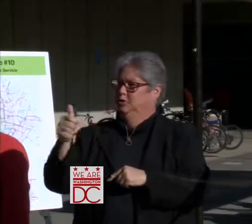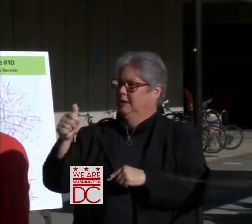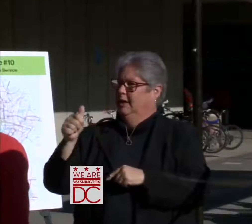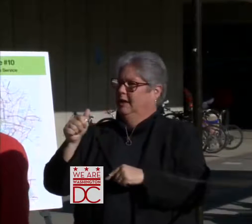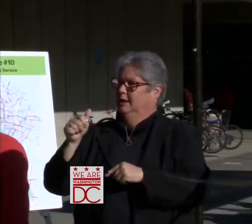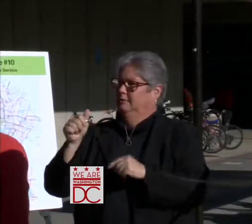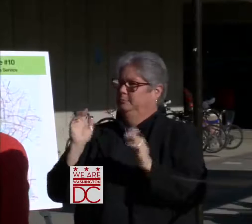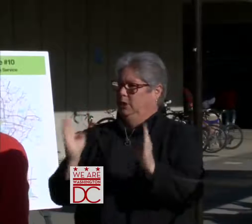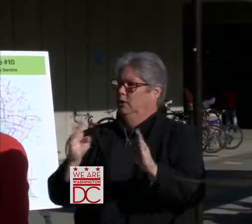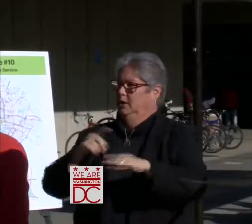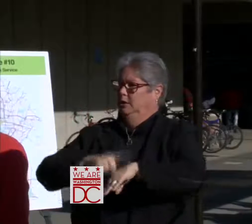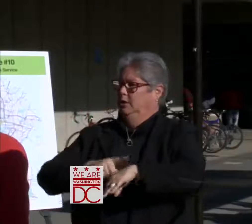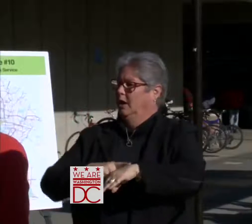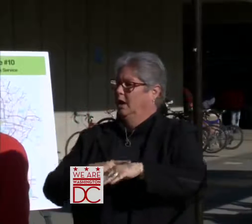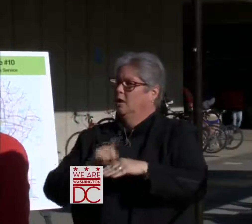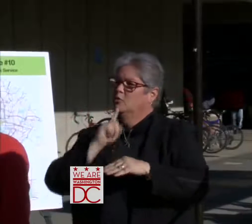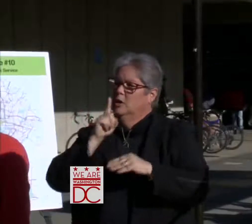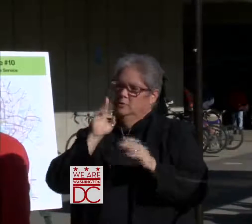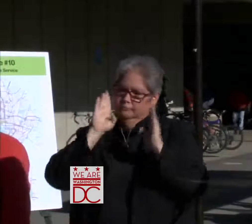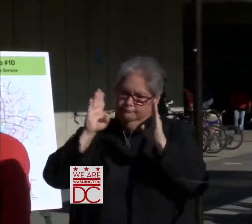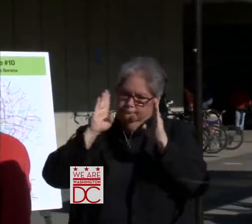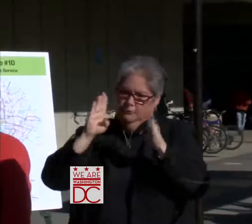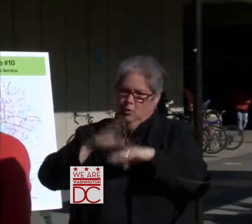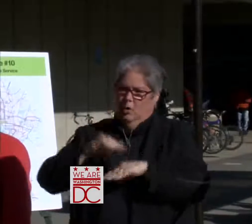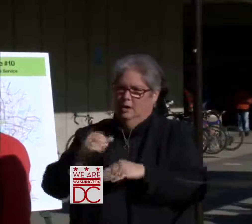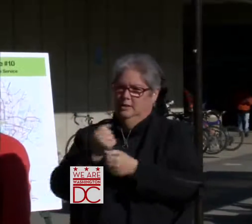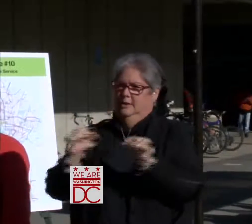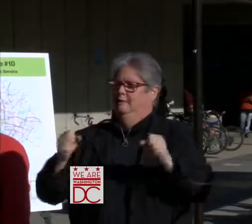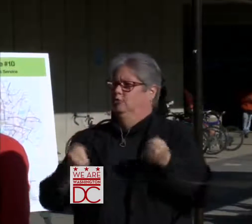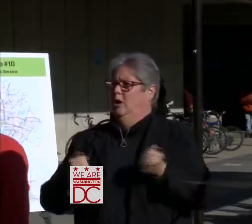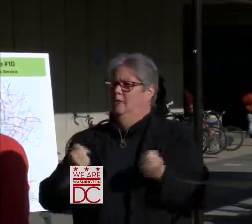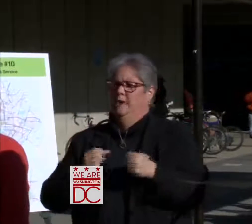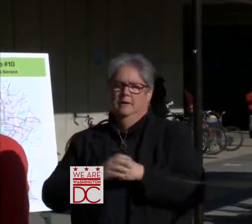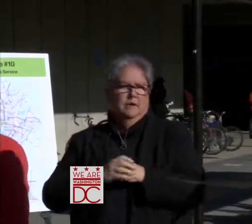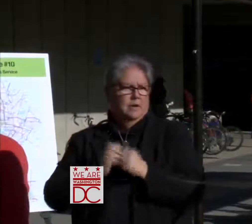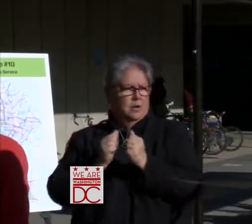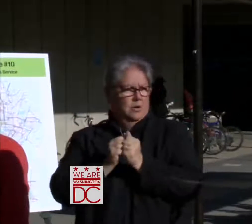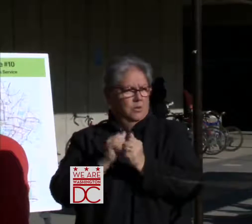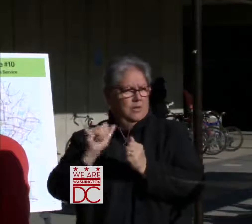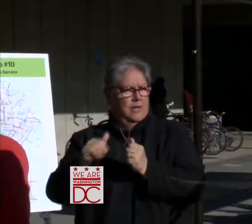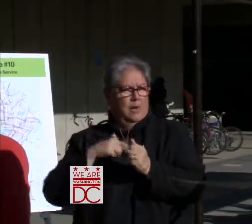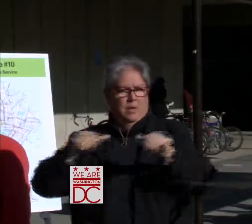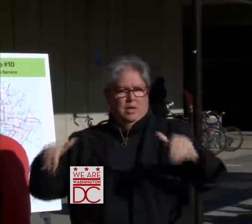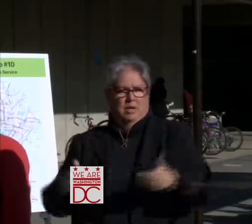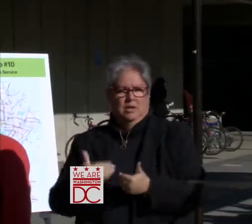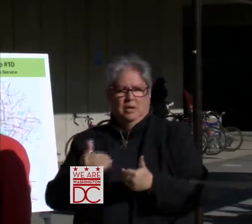WANT PEOPLE TO REALLY CONCENTRATE ON THAT. WITH THAT, I WOULD LIKE TO INTRODUCE MY COUNTERPART AND